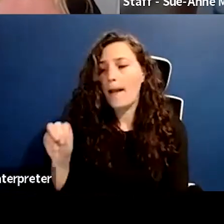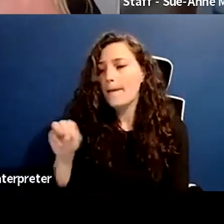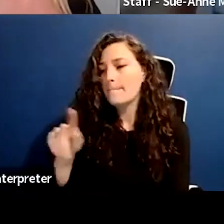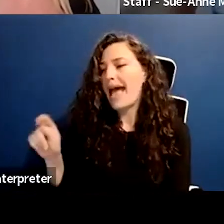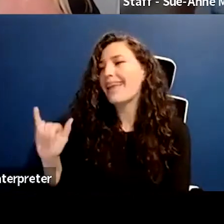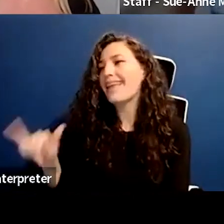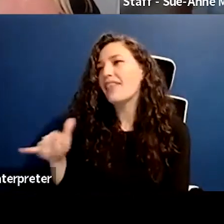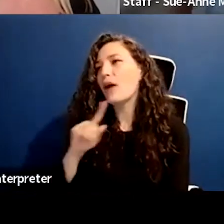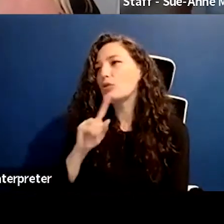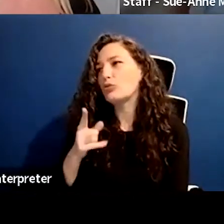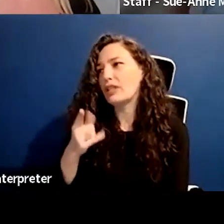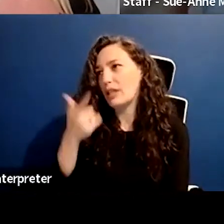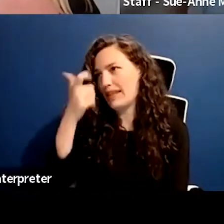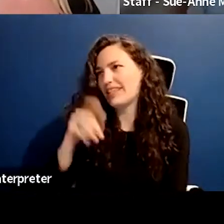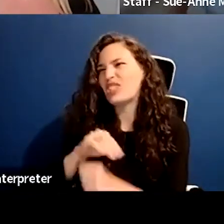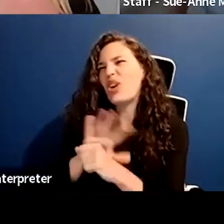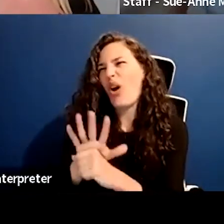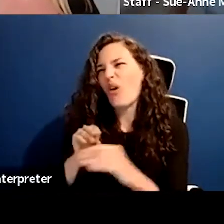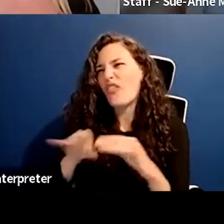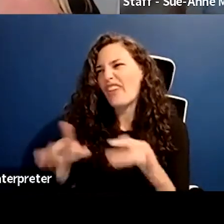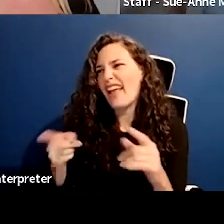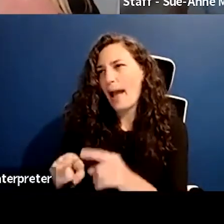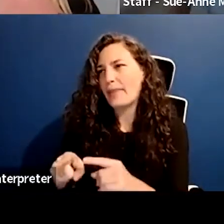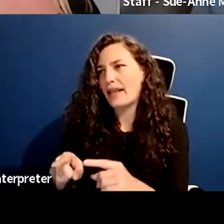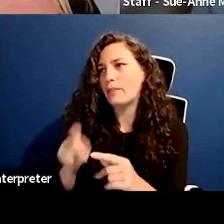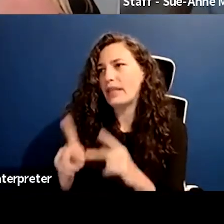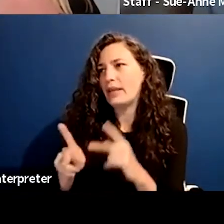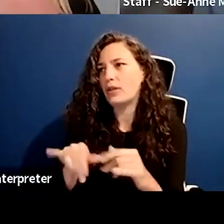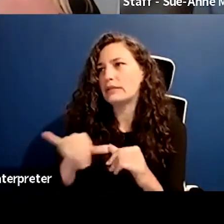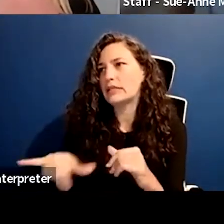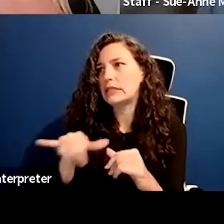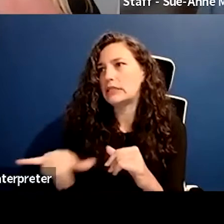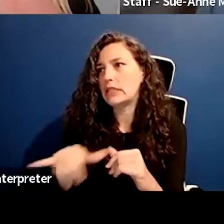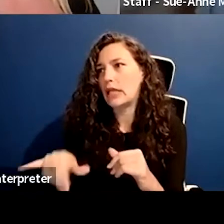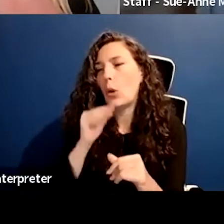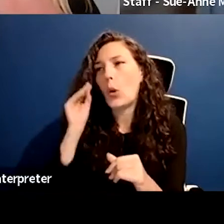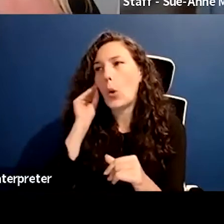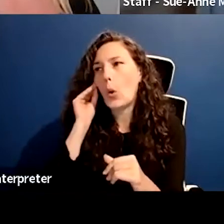where people were at home and they needed something to do,